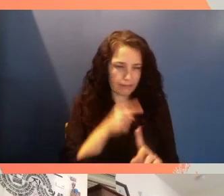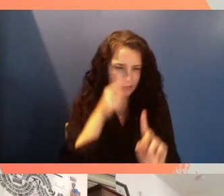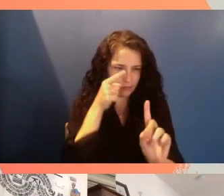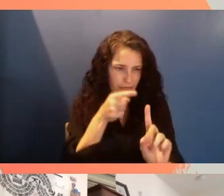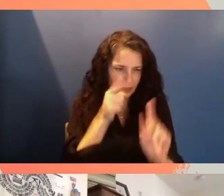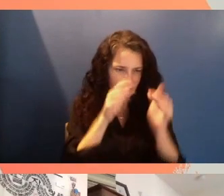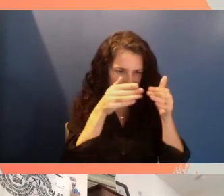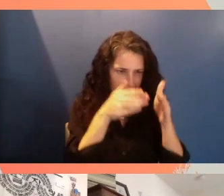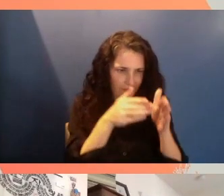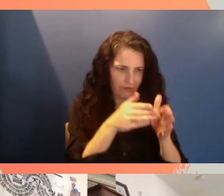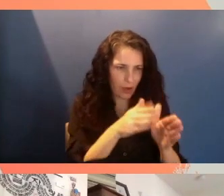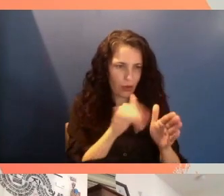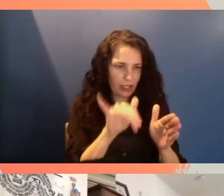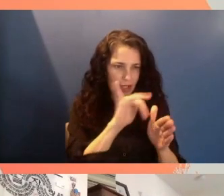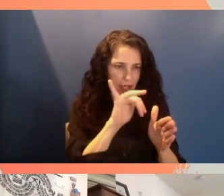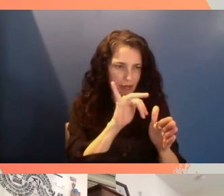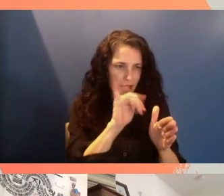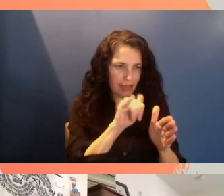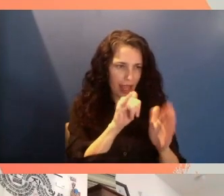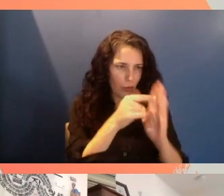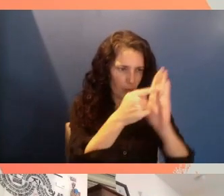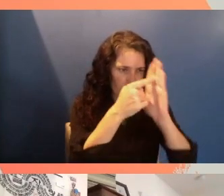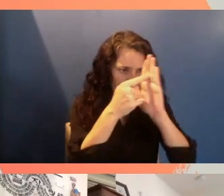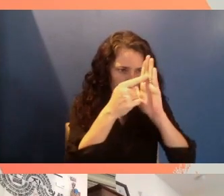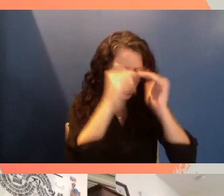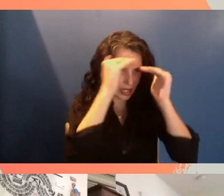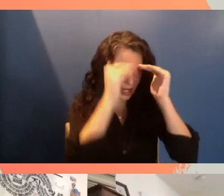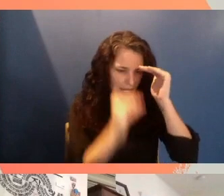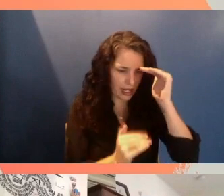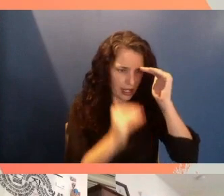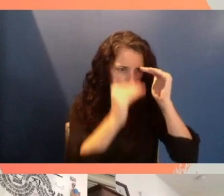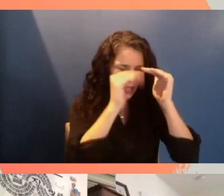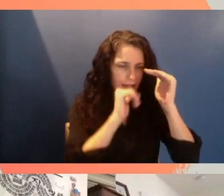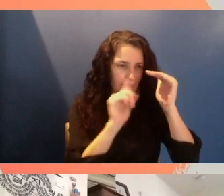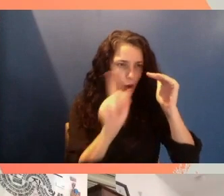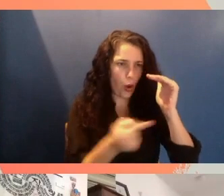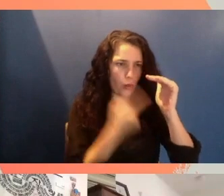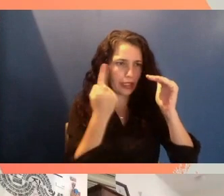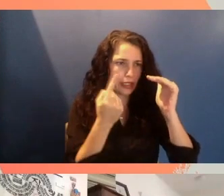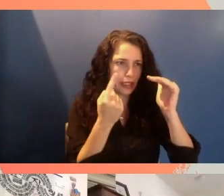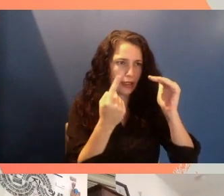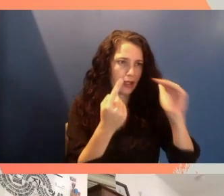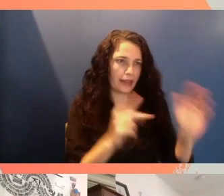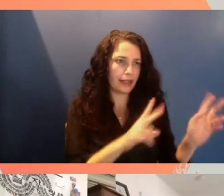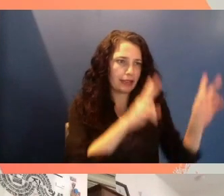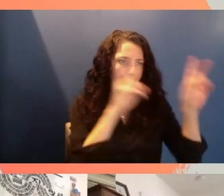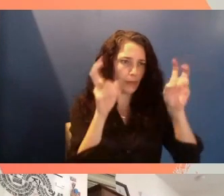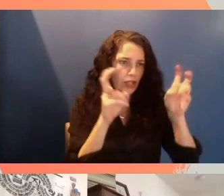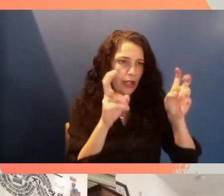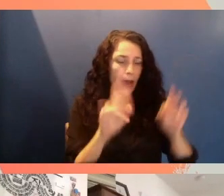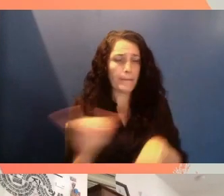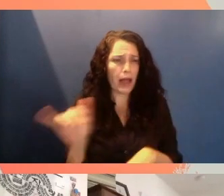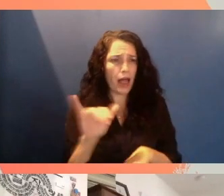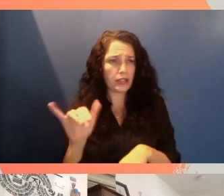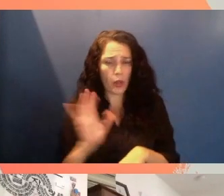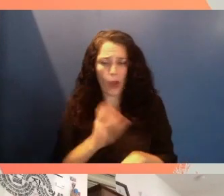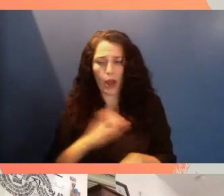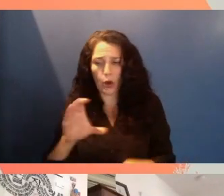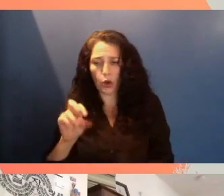on representation at every level, not just in the subject matter, but in our crew, that was really important to us